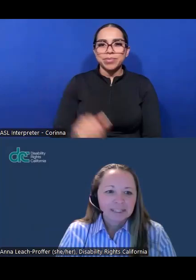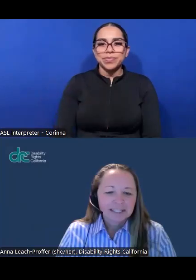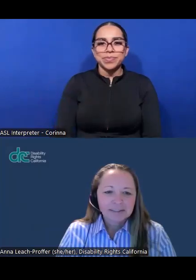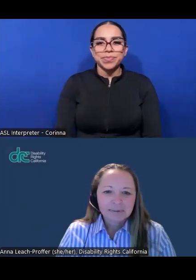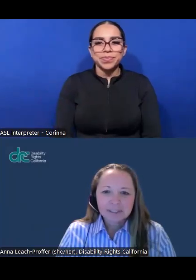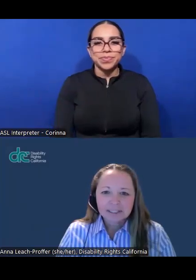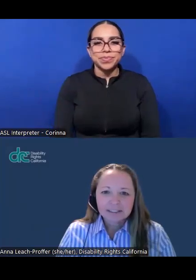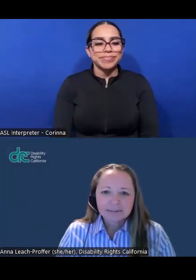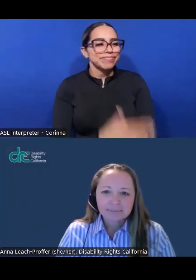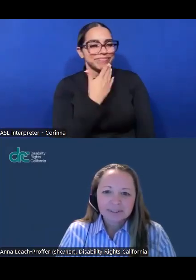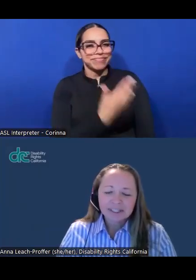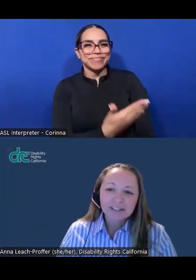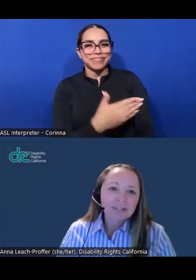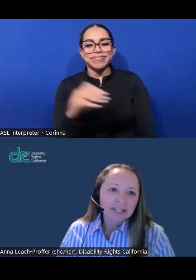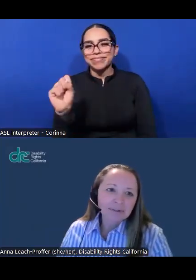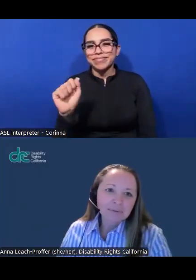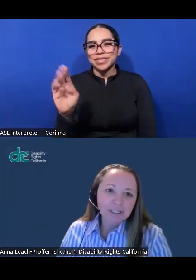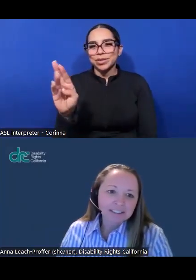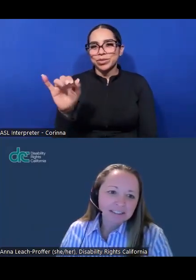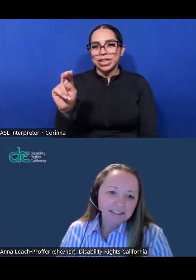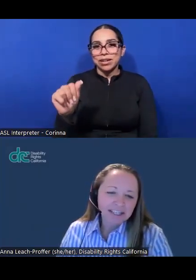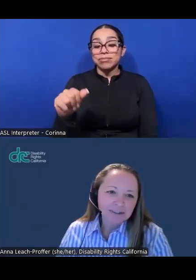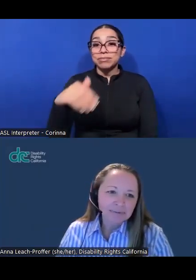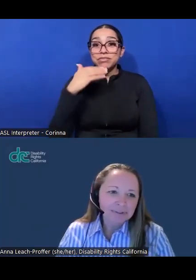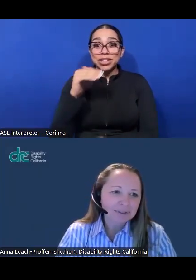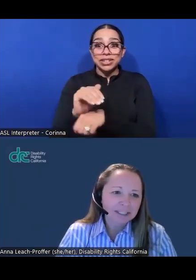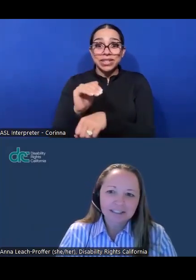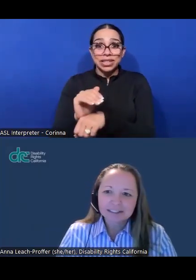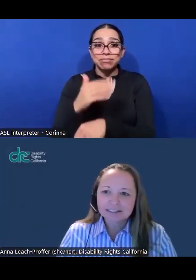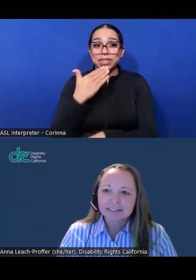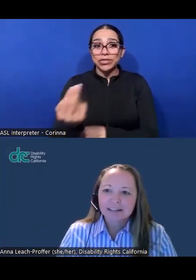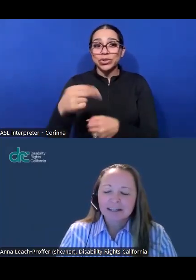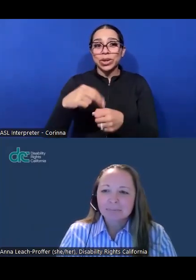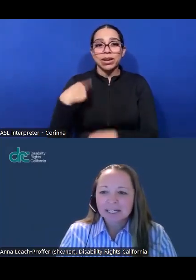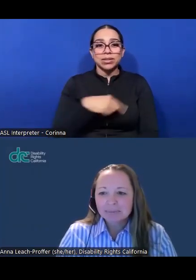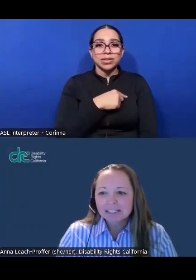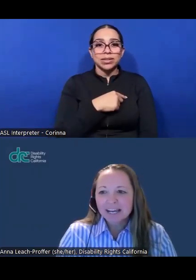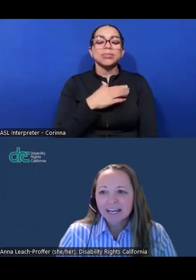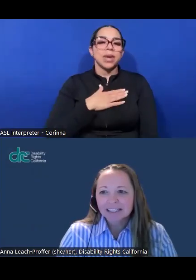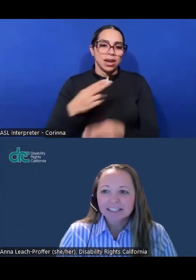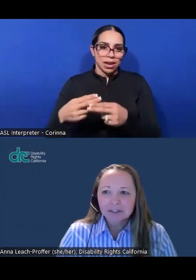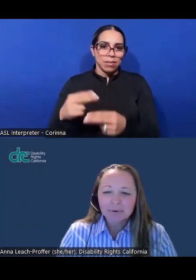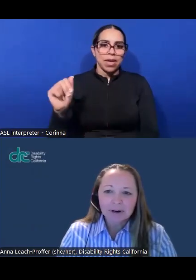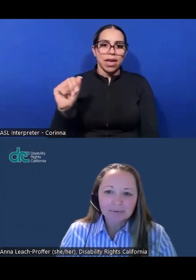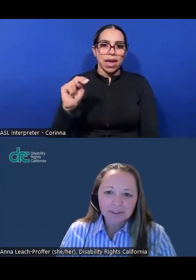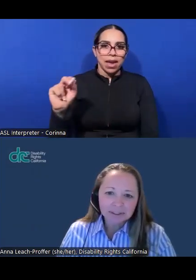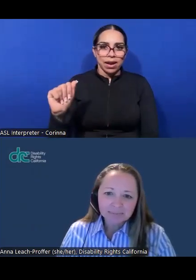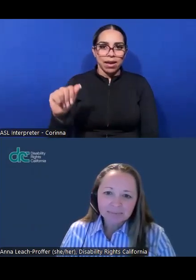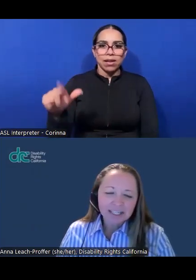Thank you Sabrina. Good evening everyone. Thank you for joining us. My name is Anna Leach-Proffer.